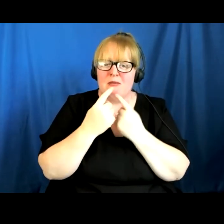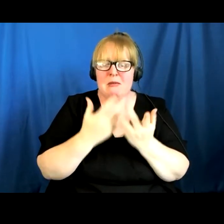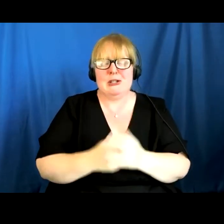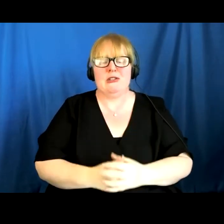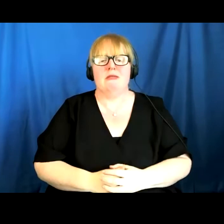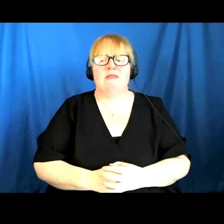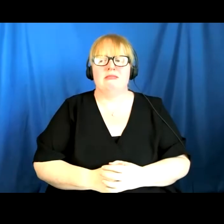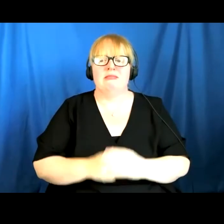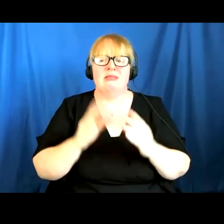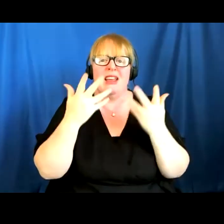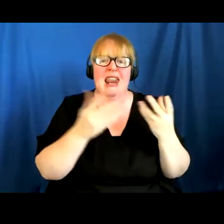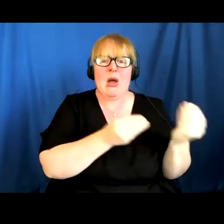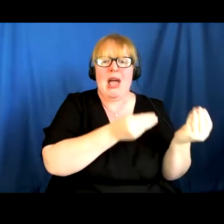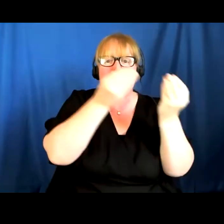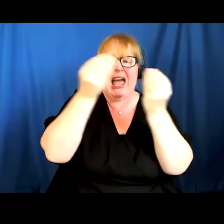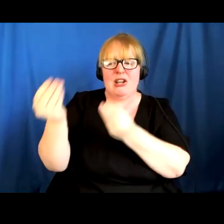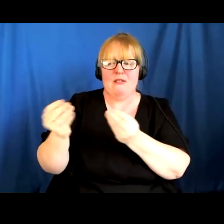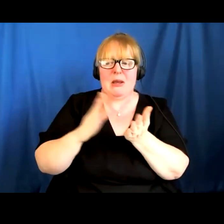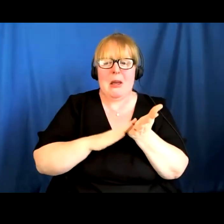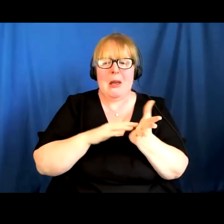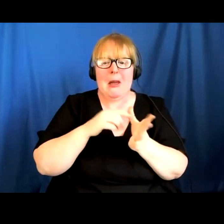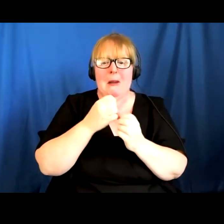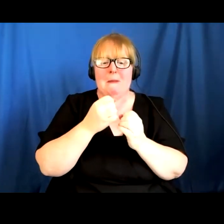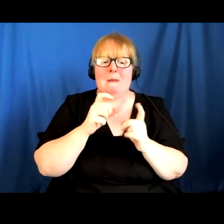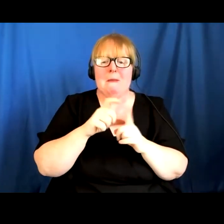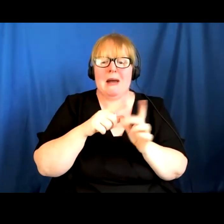And I'll hand over now to Magda. >> ULRIKA: